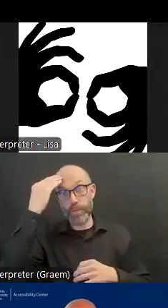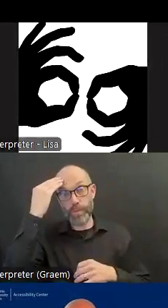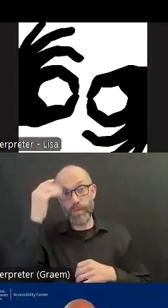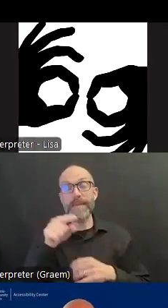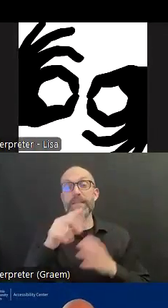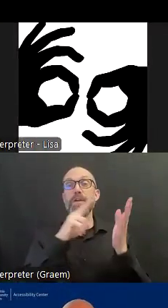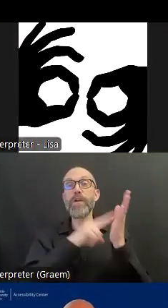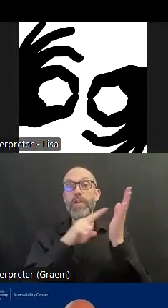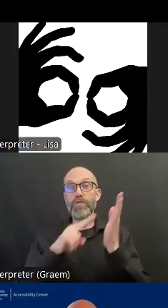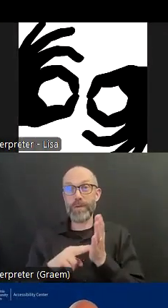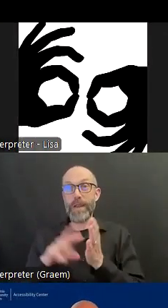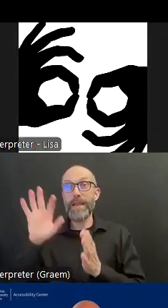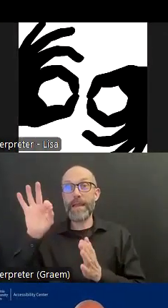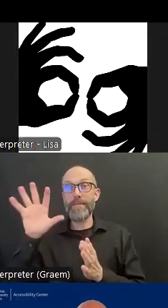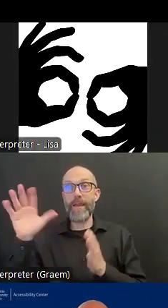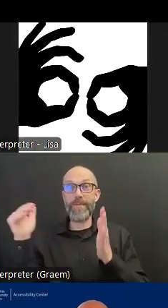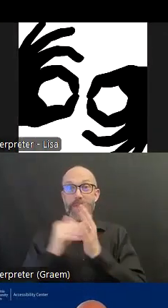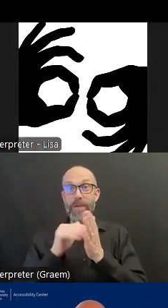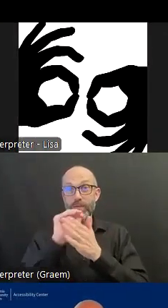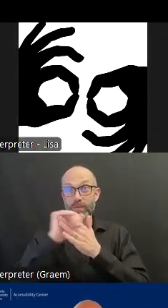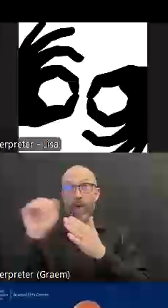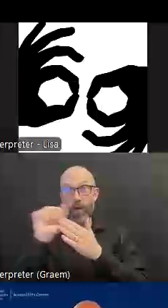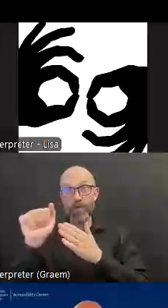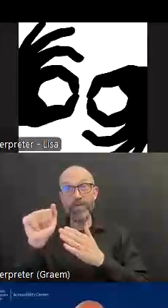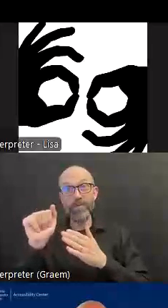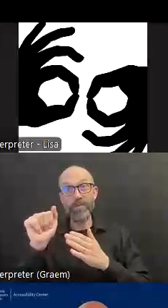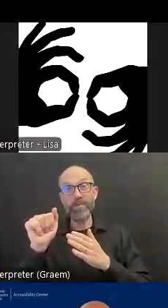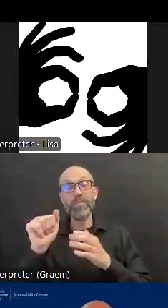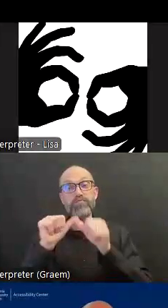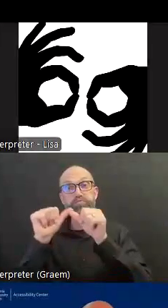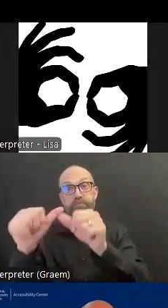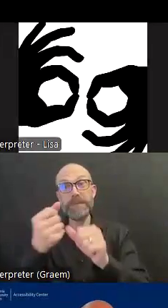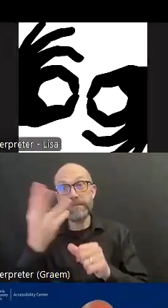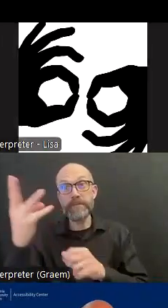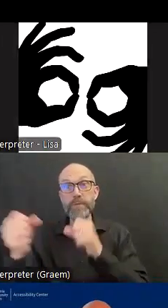It's $95,000. It's multiple years, and this is the first time that we're buying it.